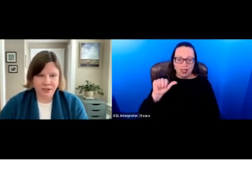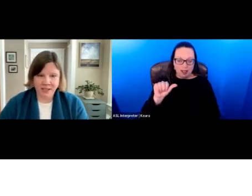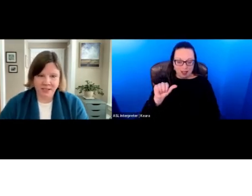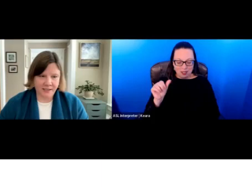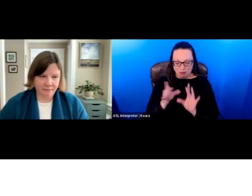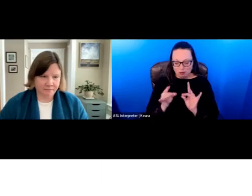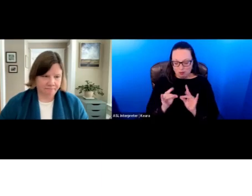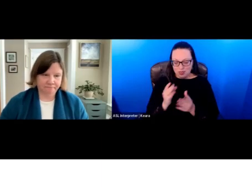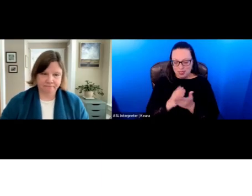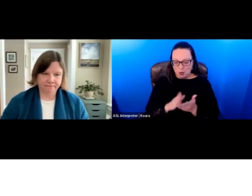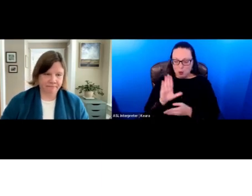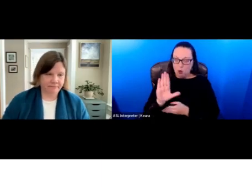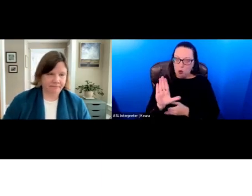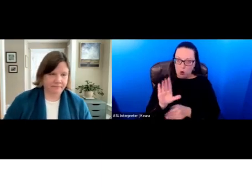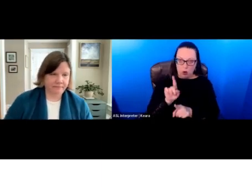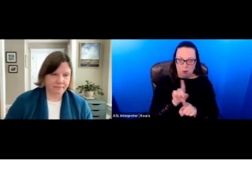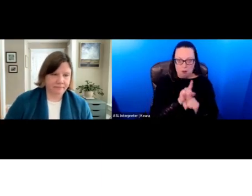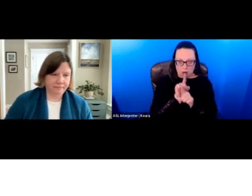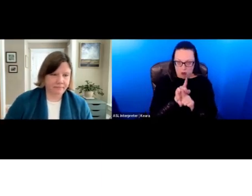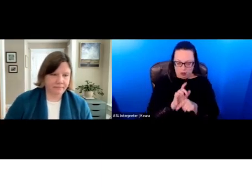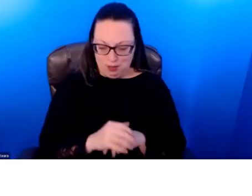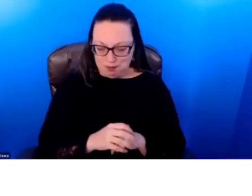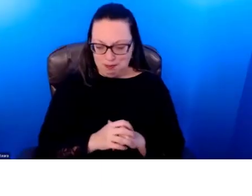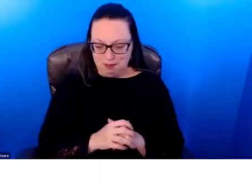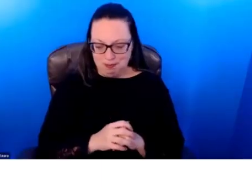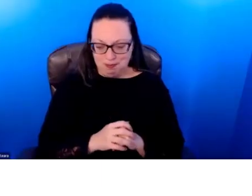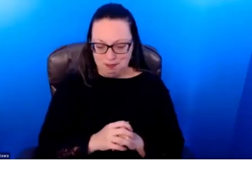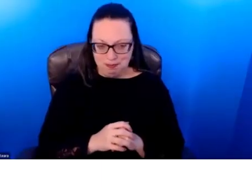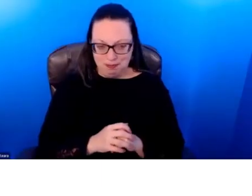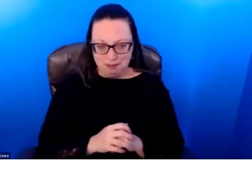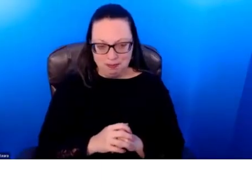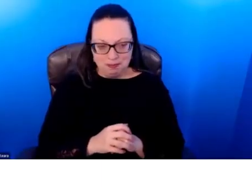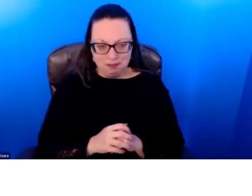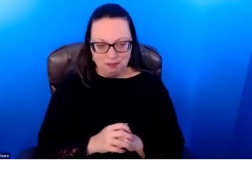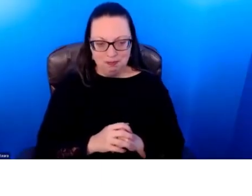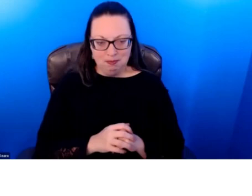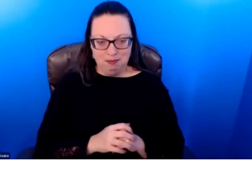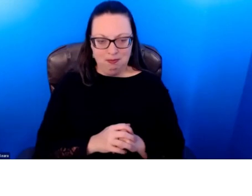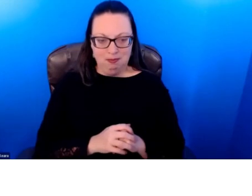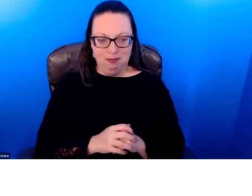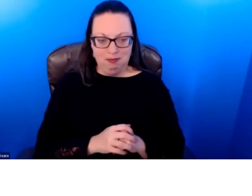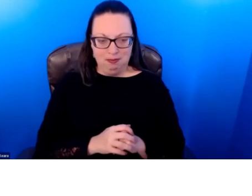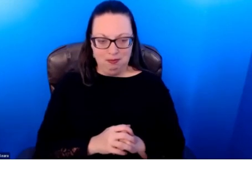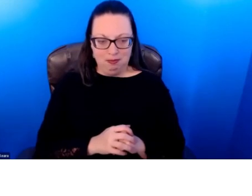Maria Martinez: Good afternoon, my name is Maria Martinez. I am an older Native American woman